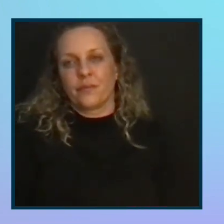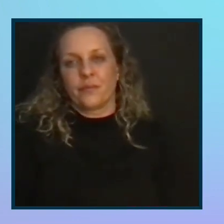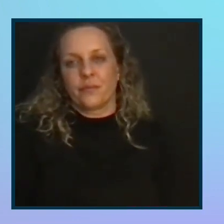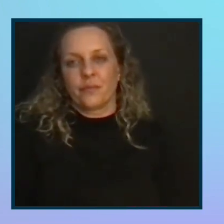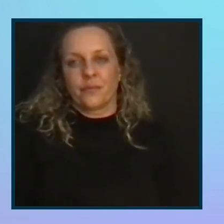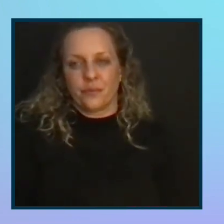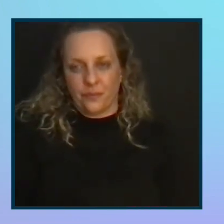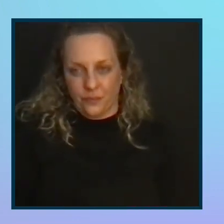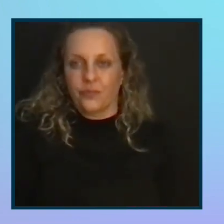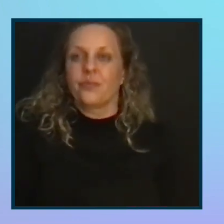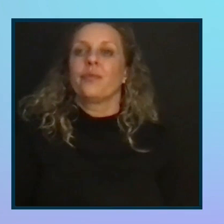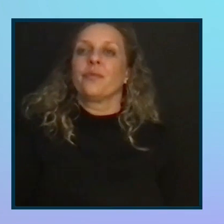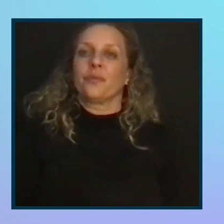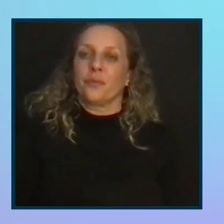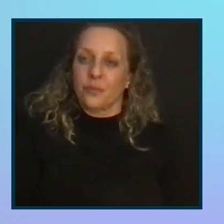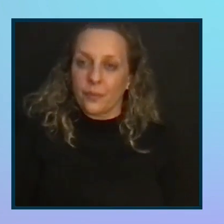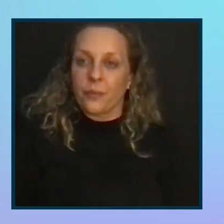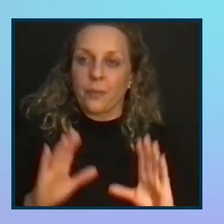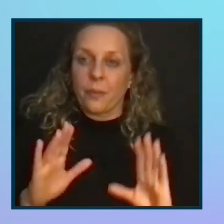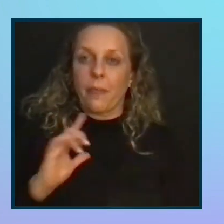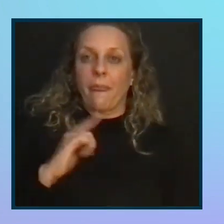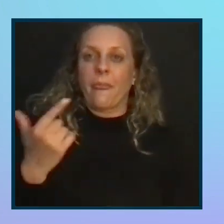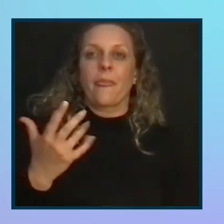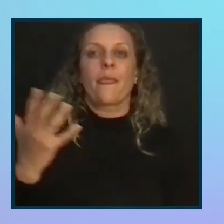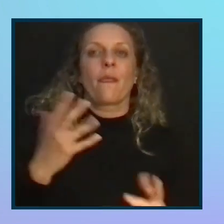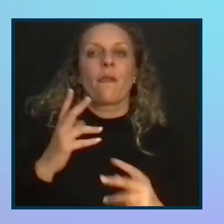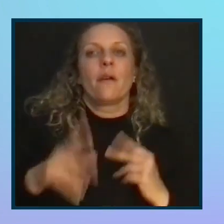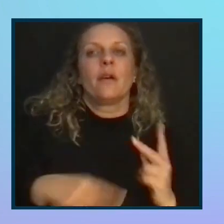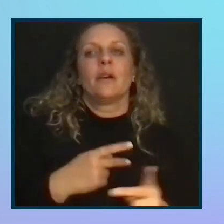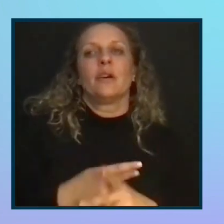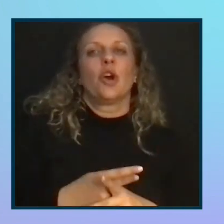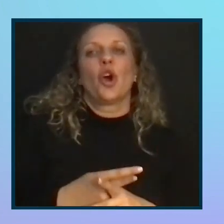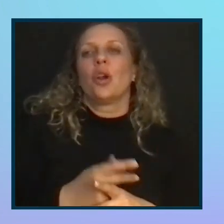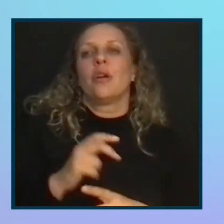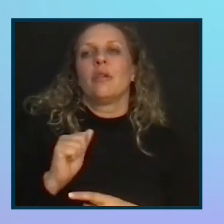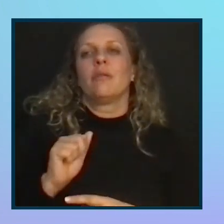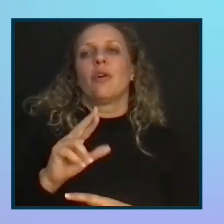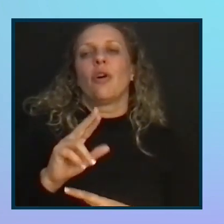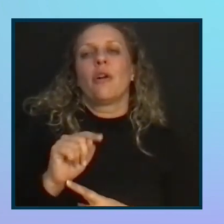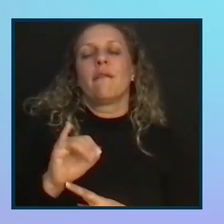Great, next step was what sort of artifacts do you use for your design specs?